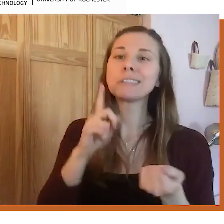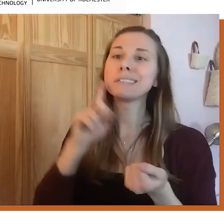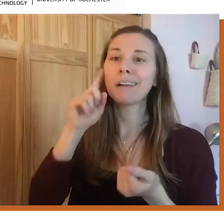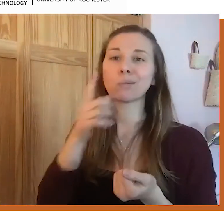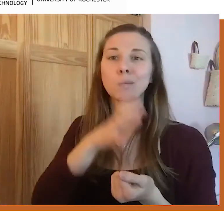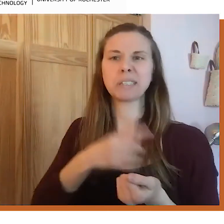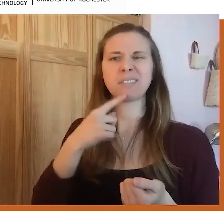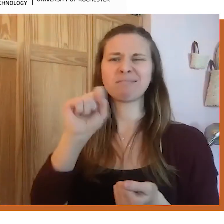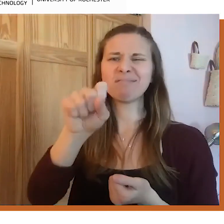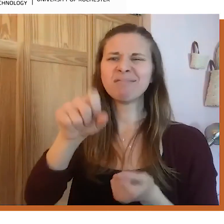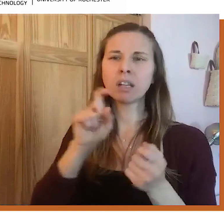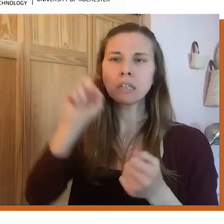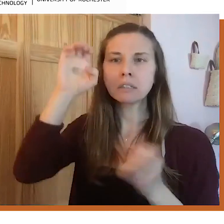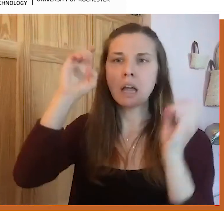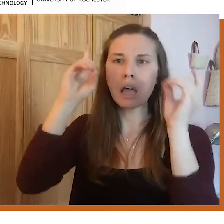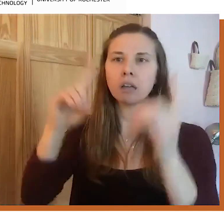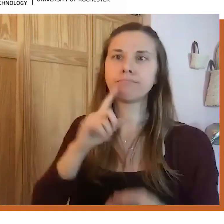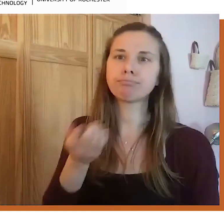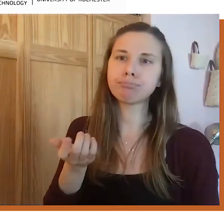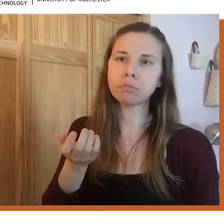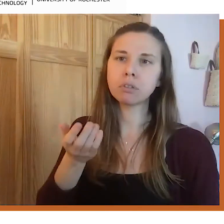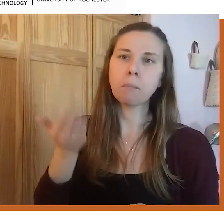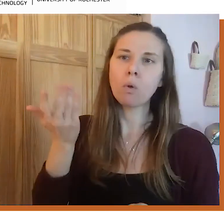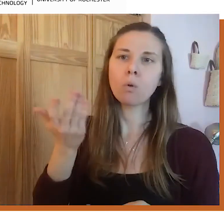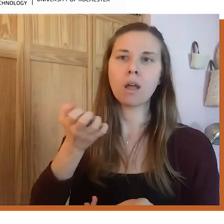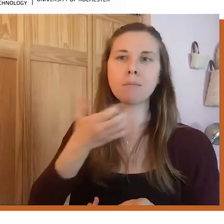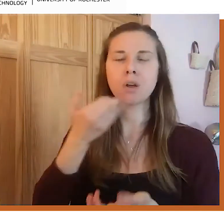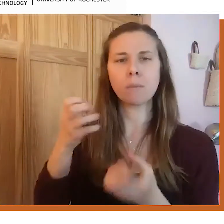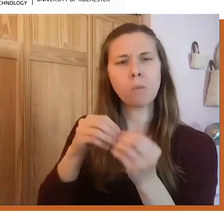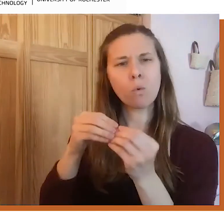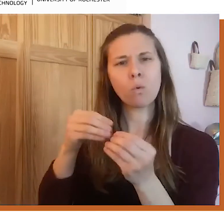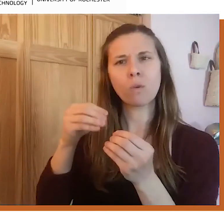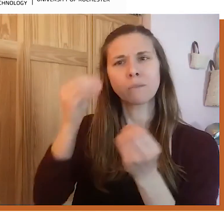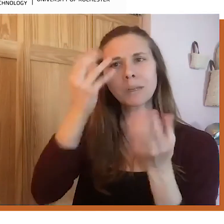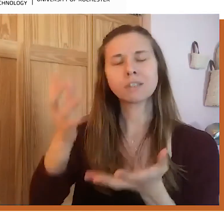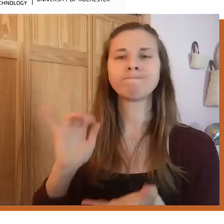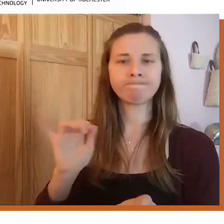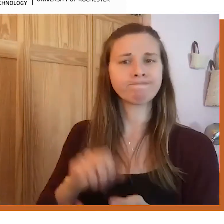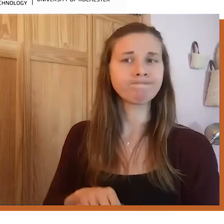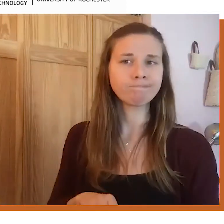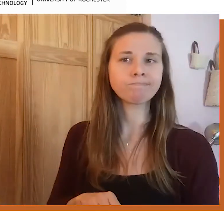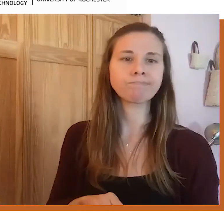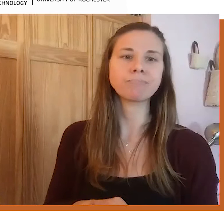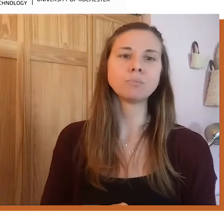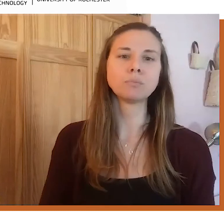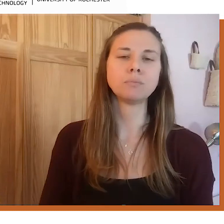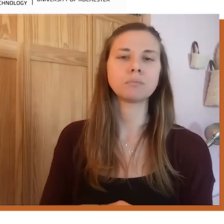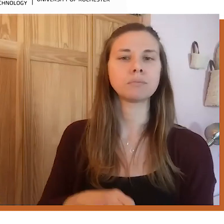Both hearing and Deaf women felt that sex education was lacking and that they needed more information and they could've used more information